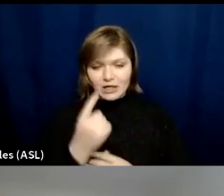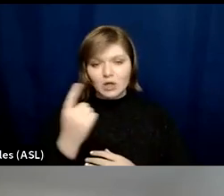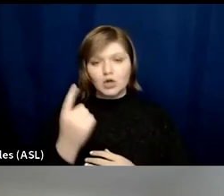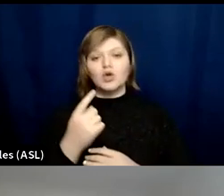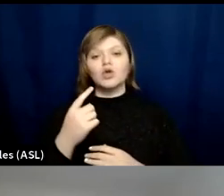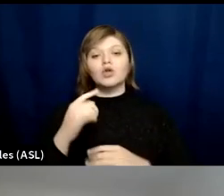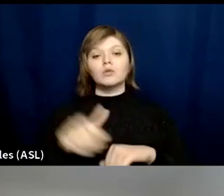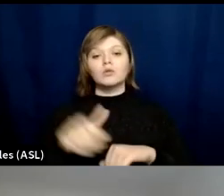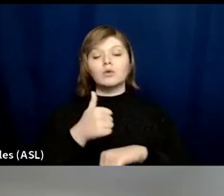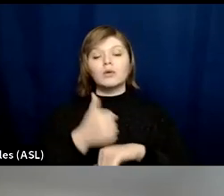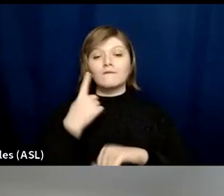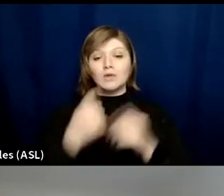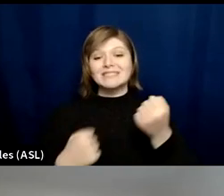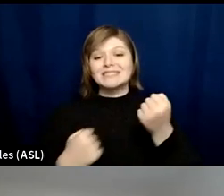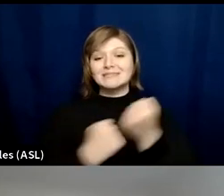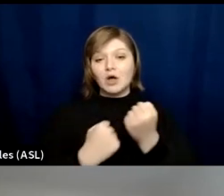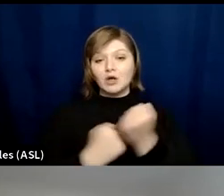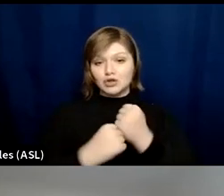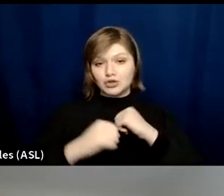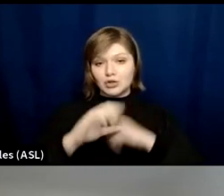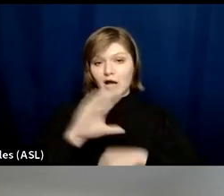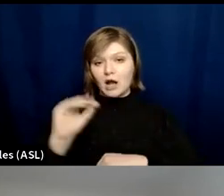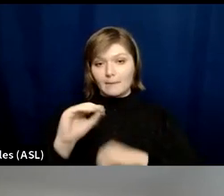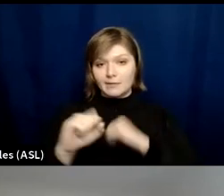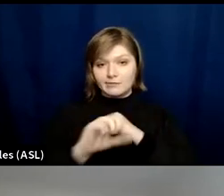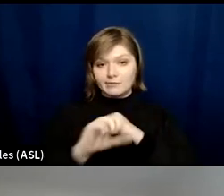LORI Thank you, Pam. Anyone else want to chime in on that question?